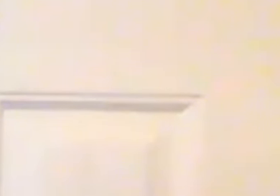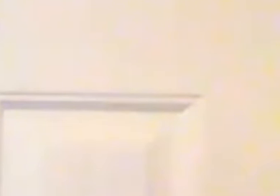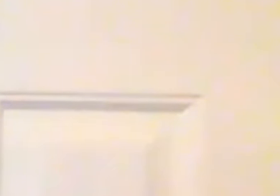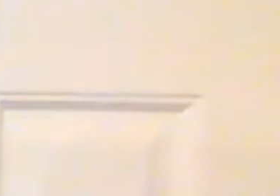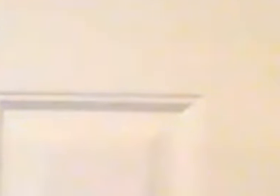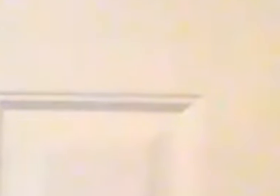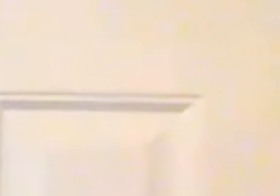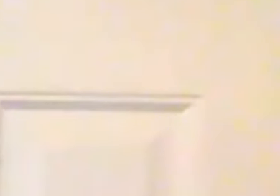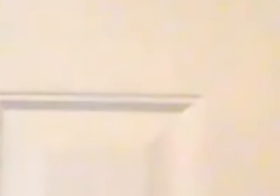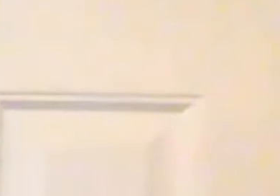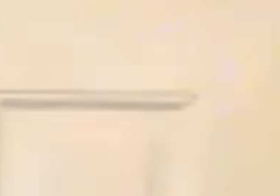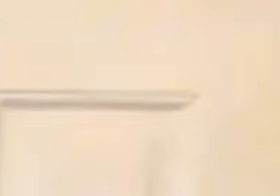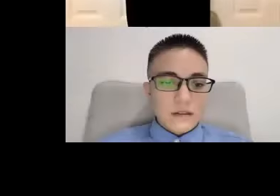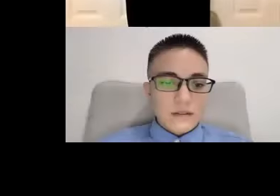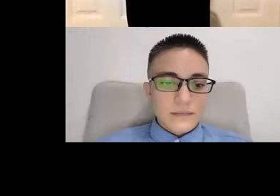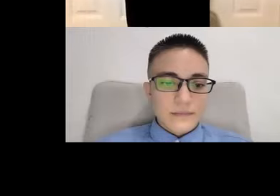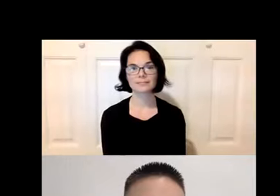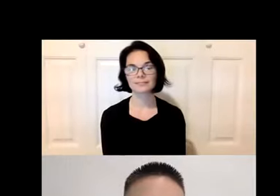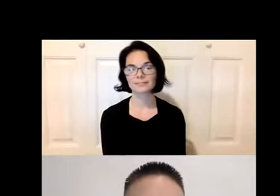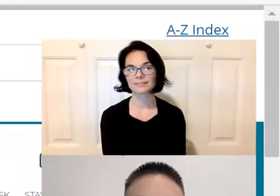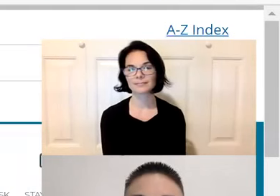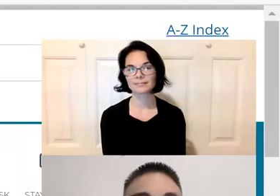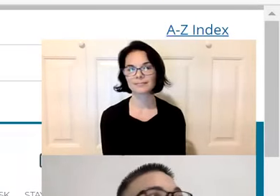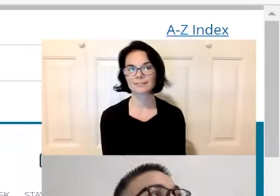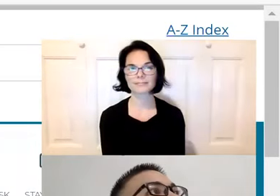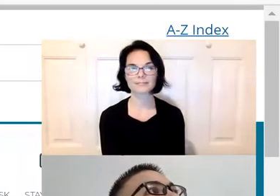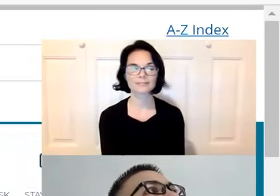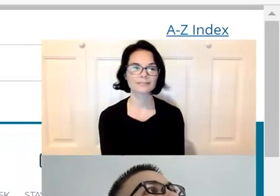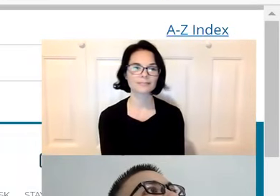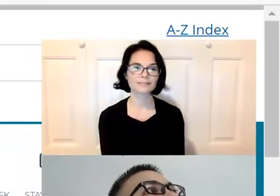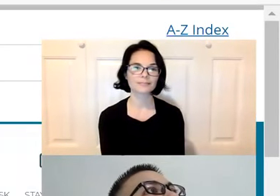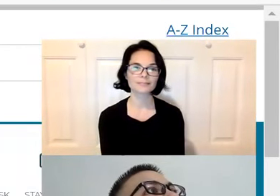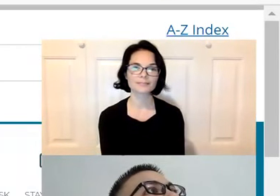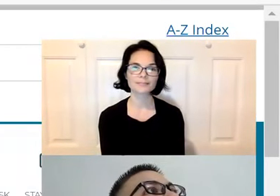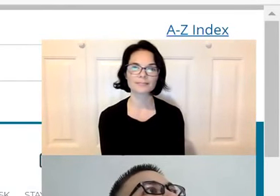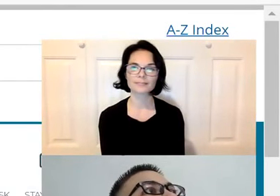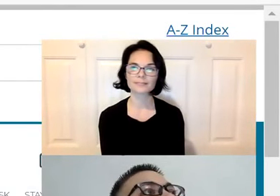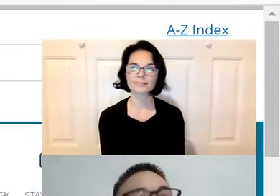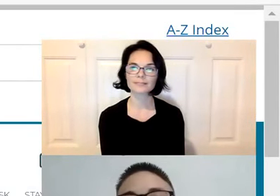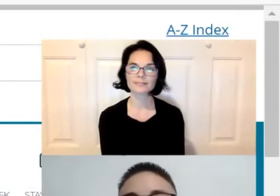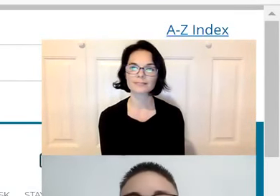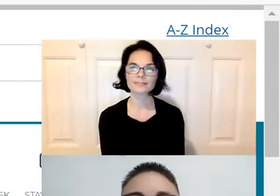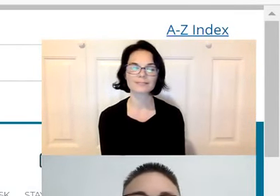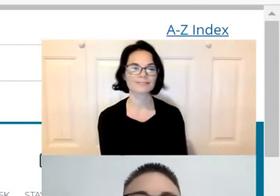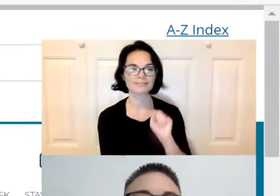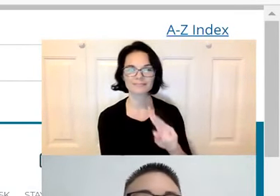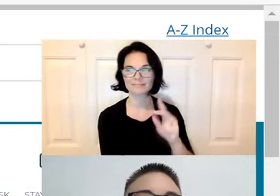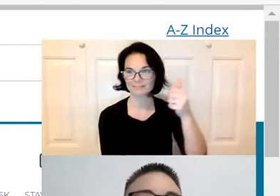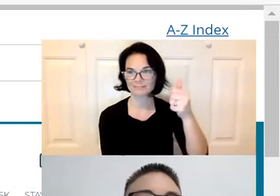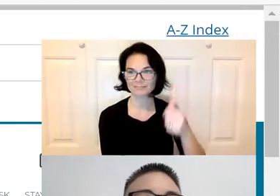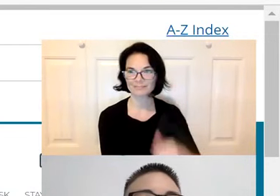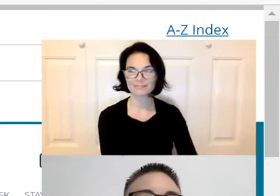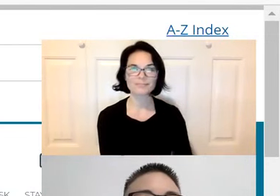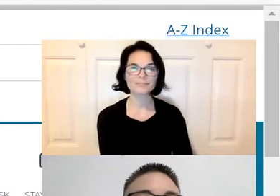make sure there’s good ventilation, 2 sources of air inside and outside–door and a window,